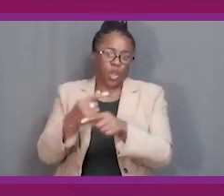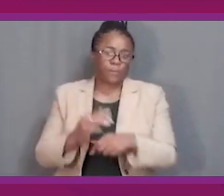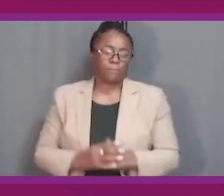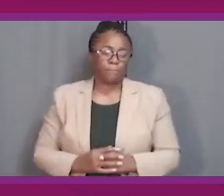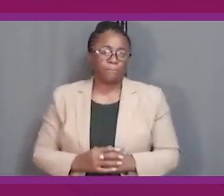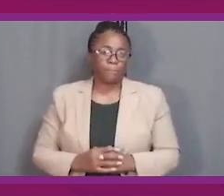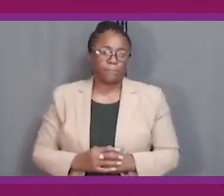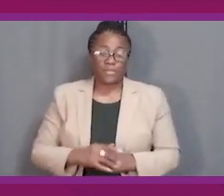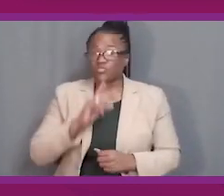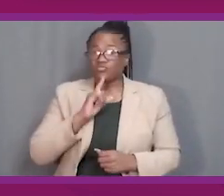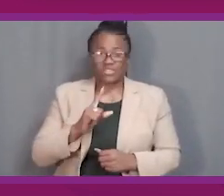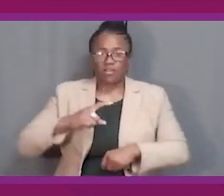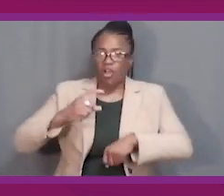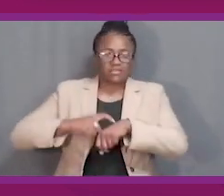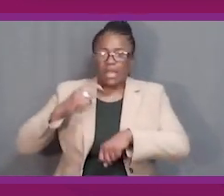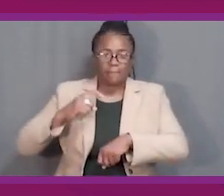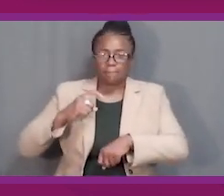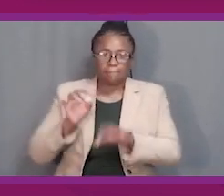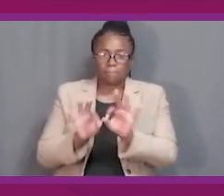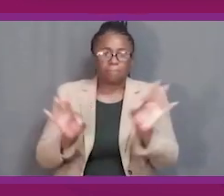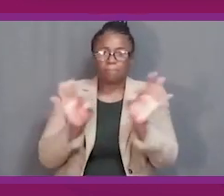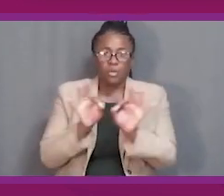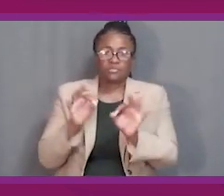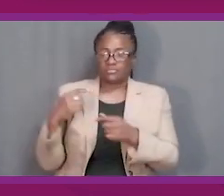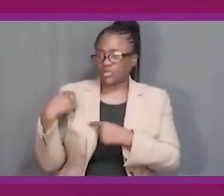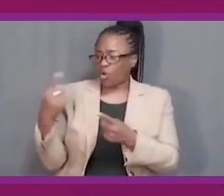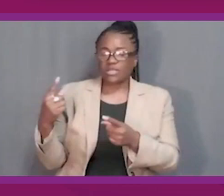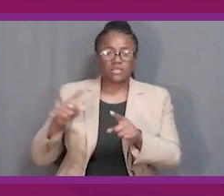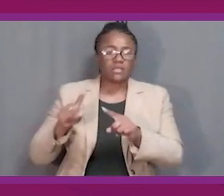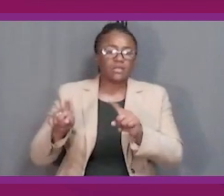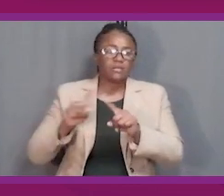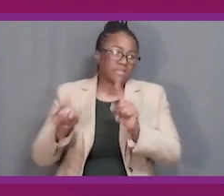Moya Shpuntoff: Yeah, I think too, what you said earlier about